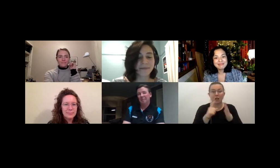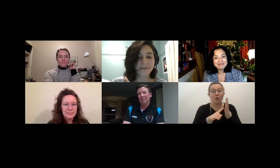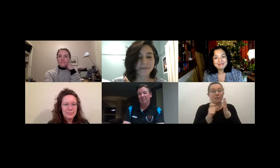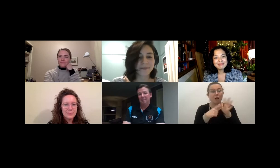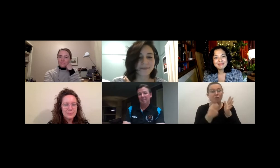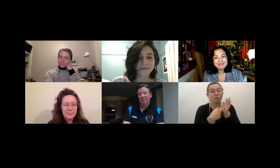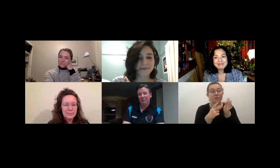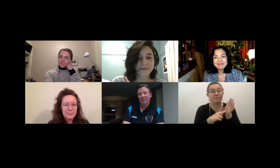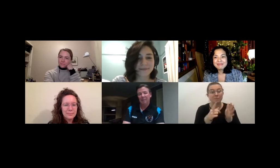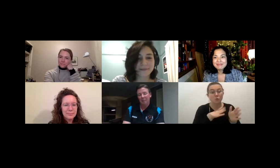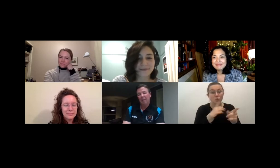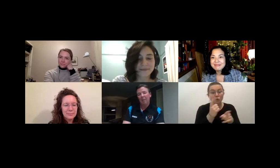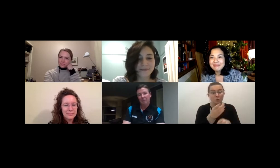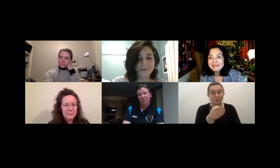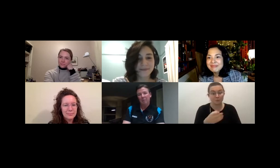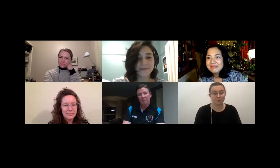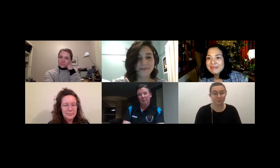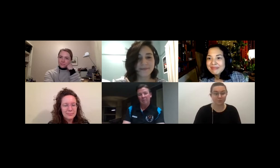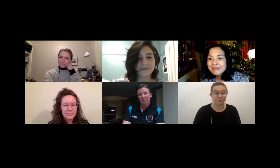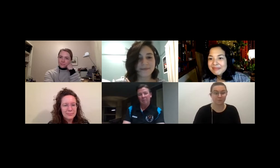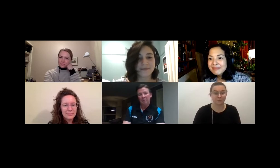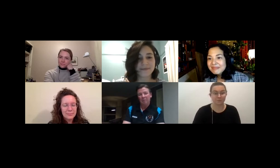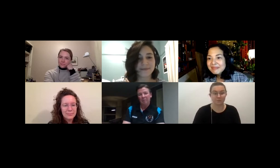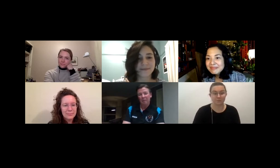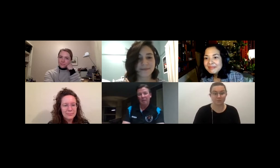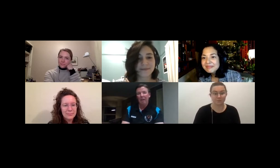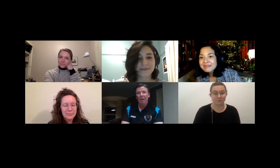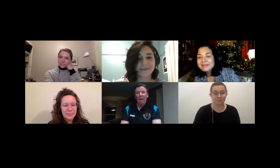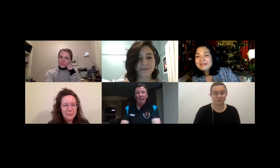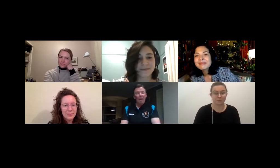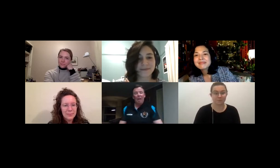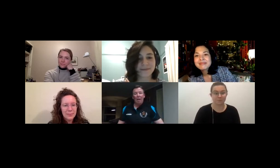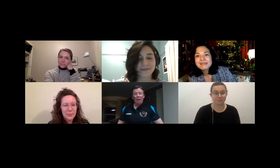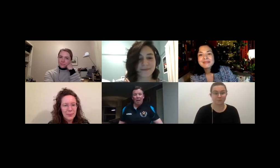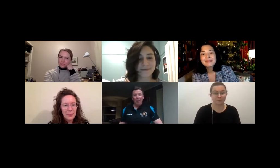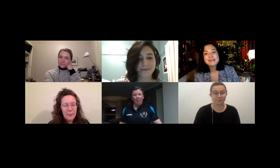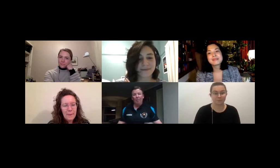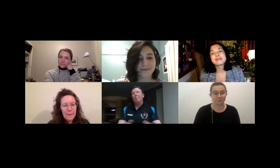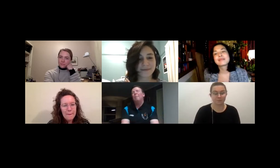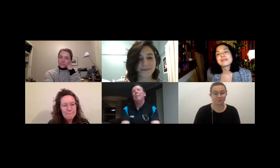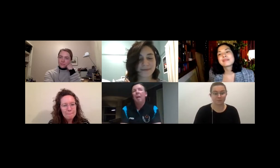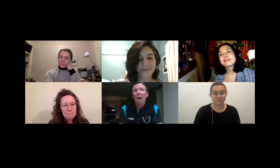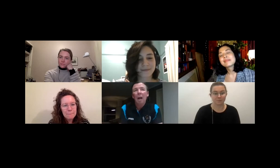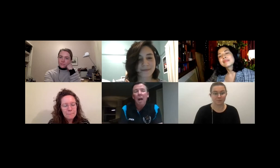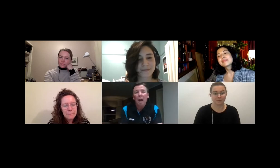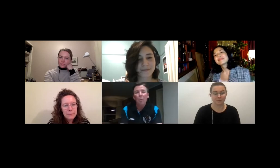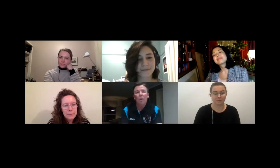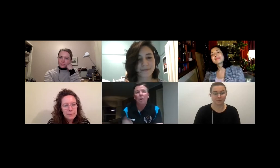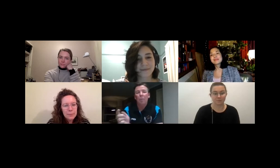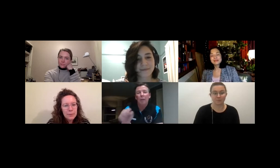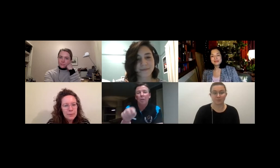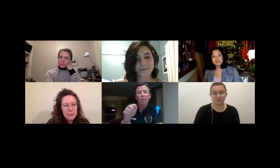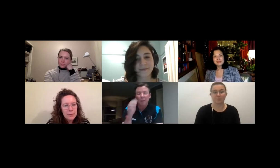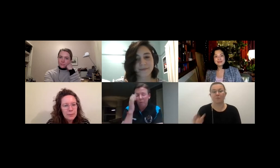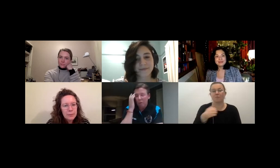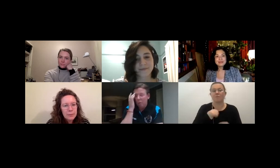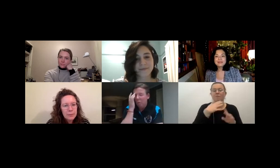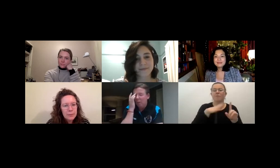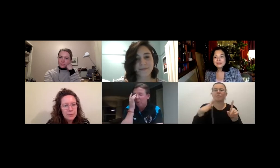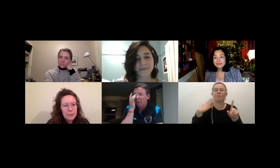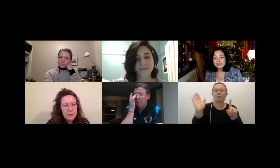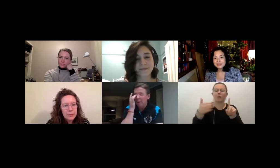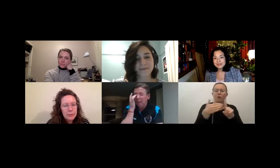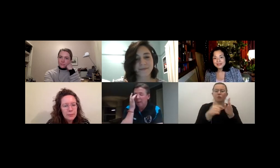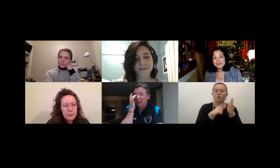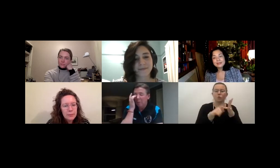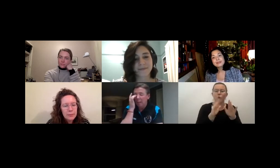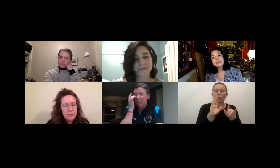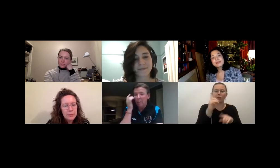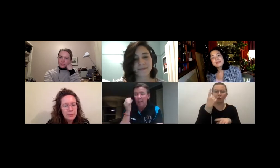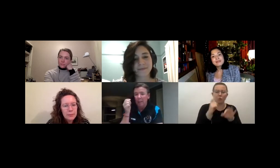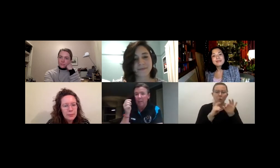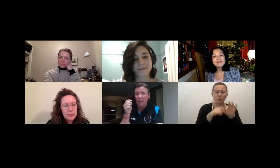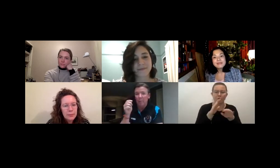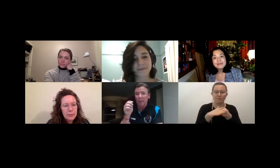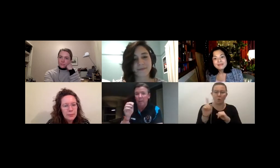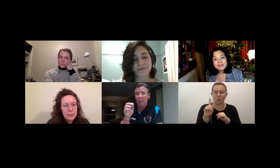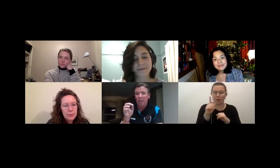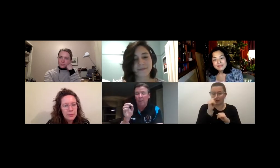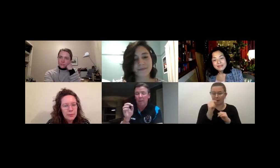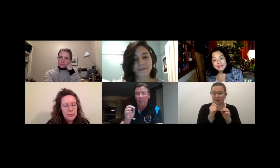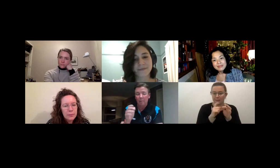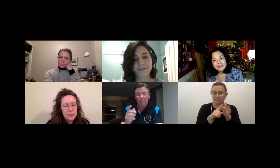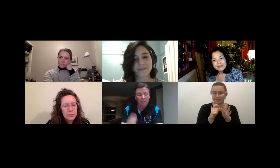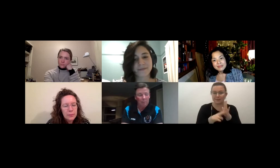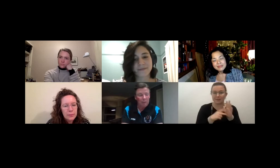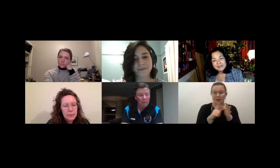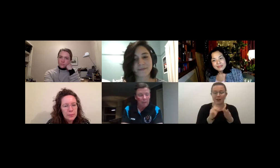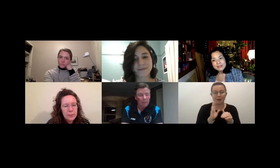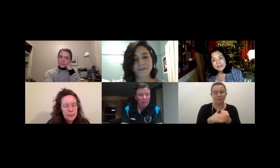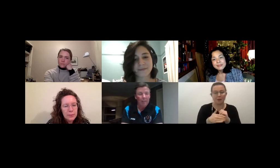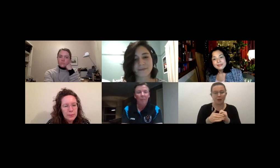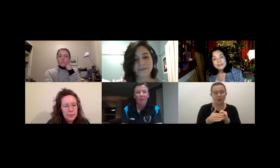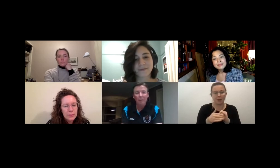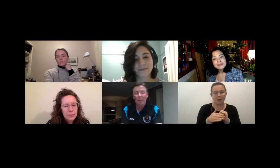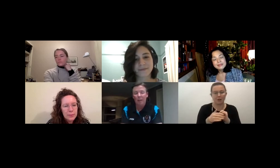I want to go back to the original question about what can be done about deafness and